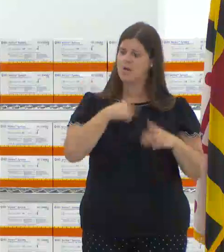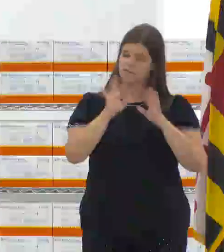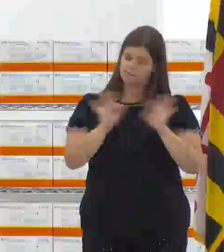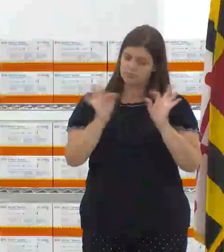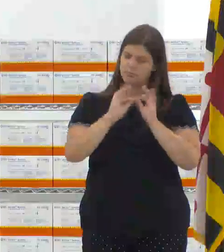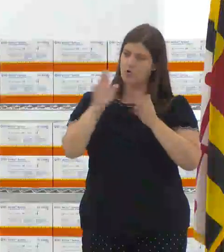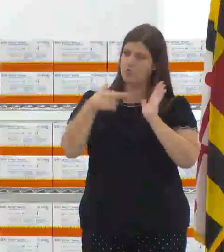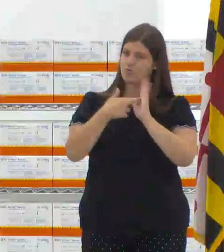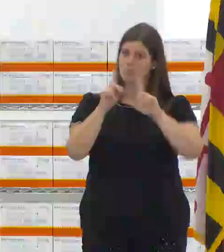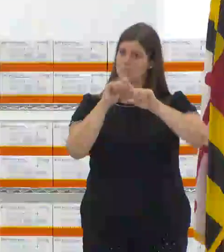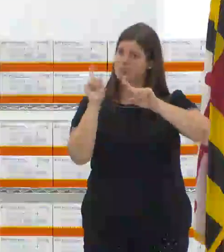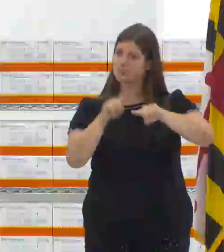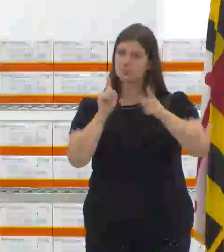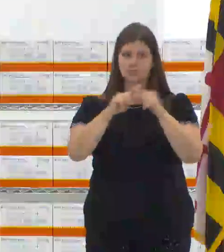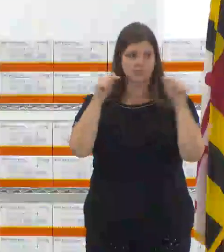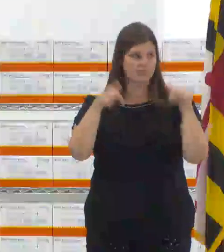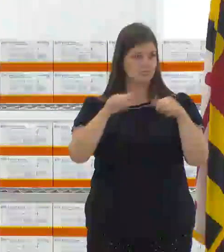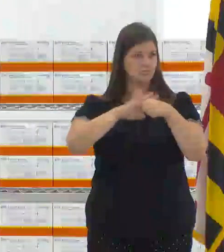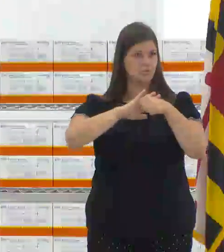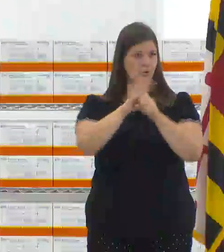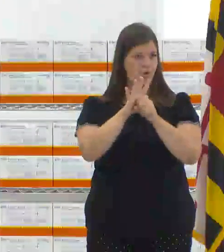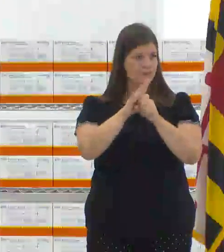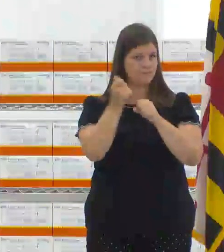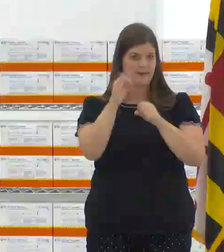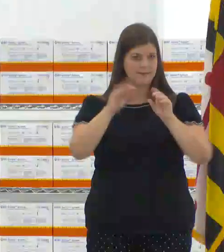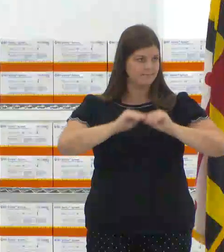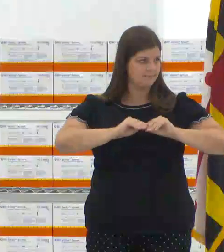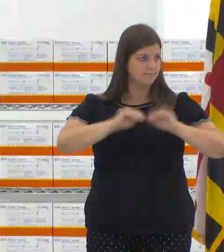. SPEAKER: Good morning, everybody.